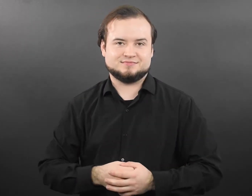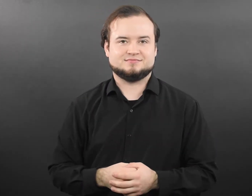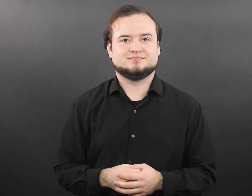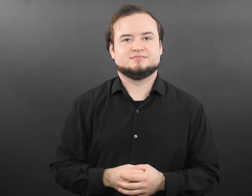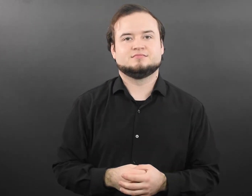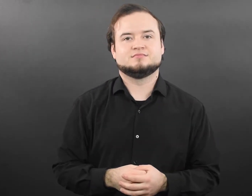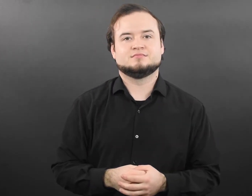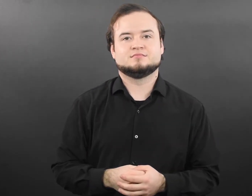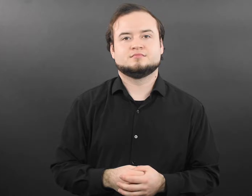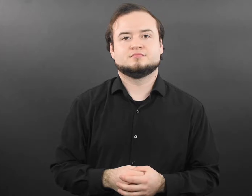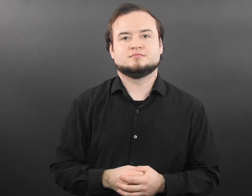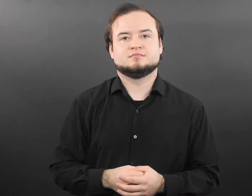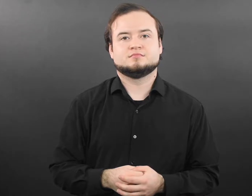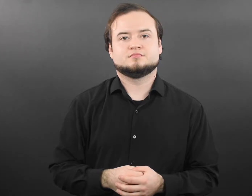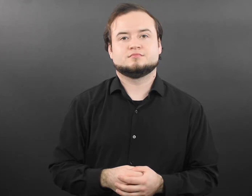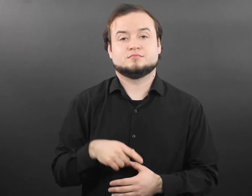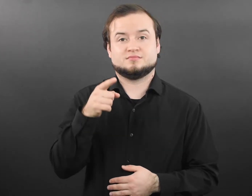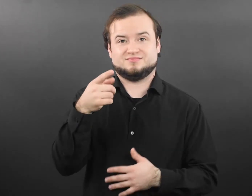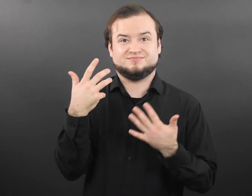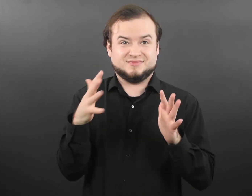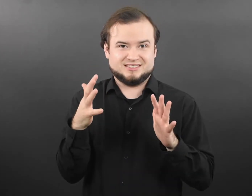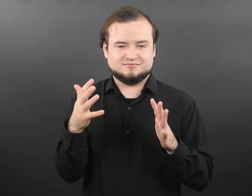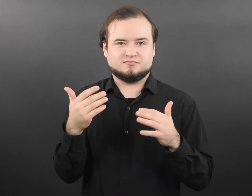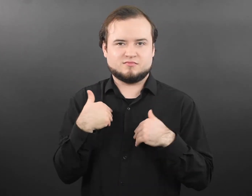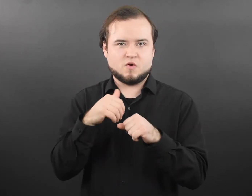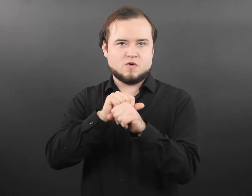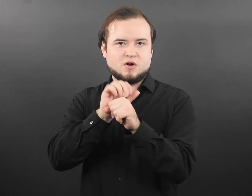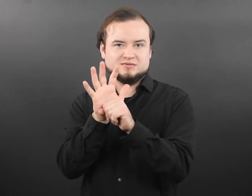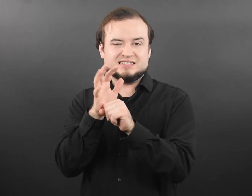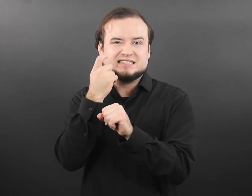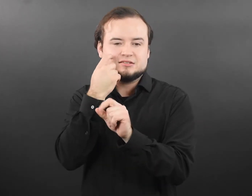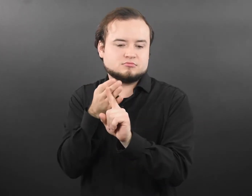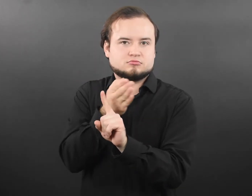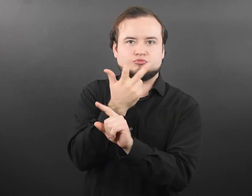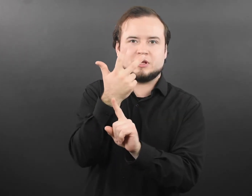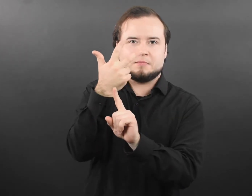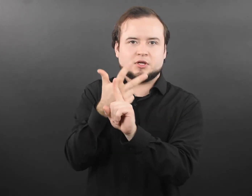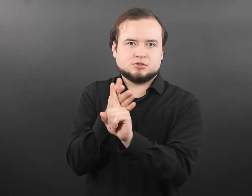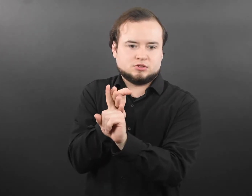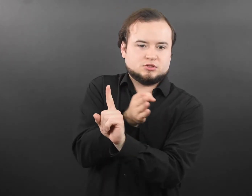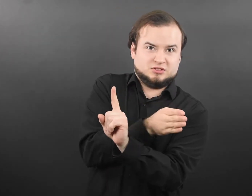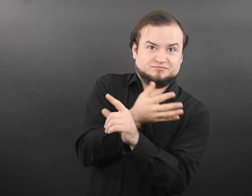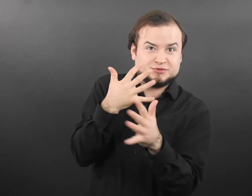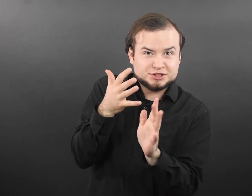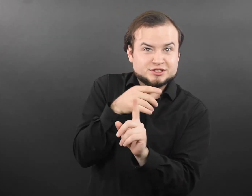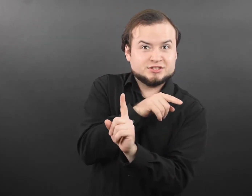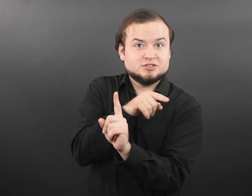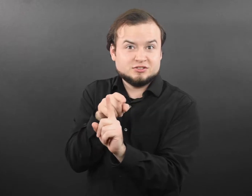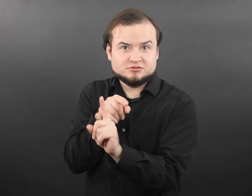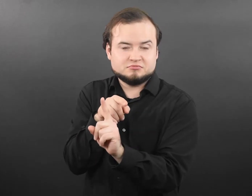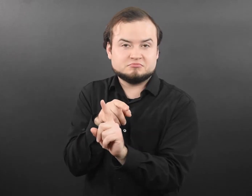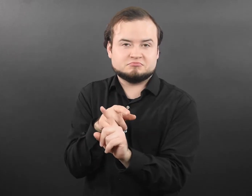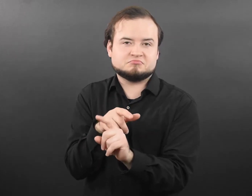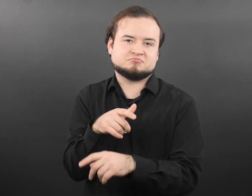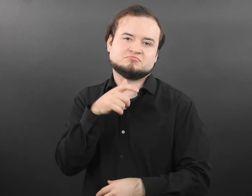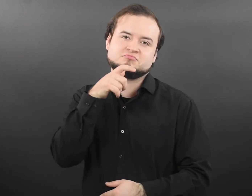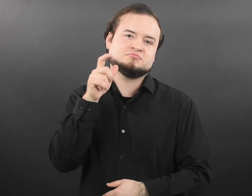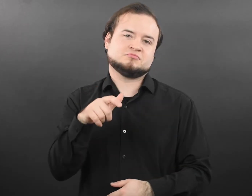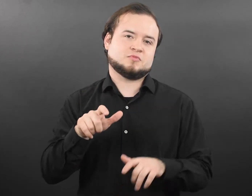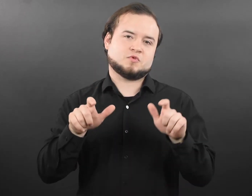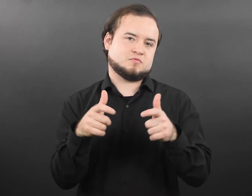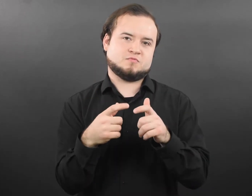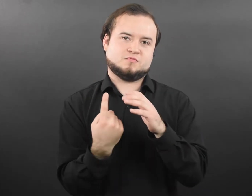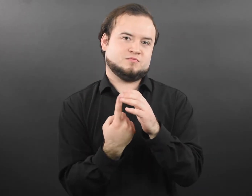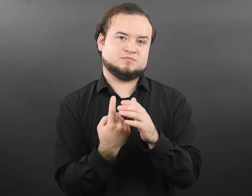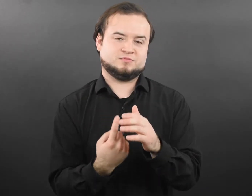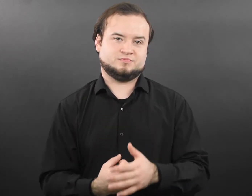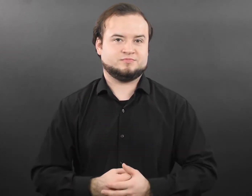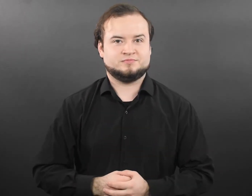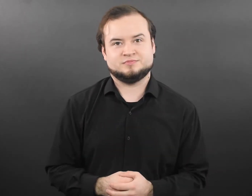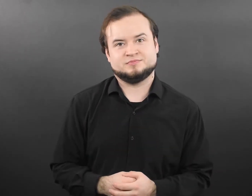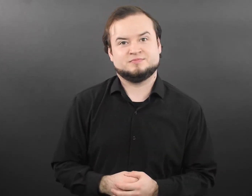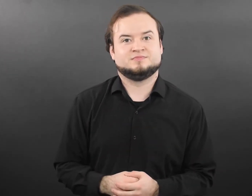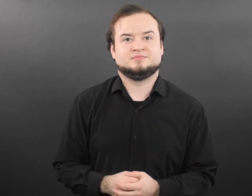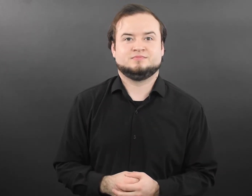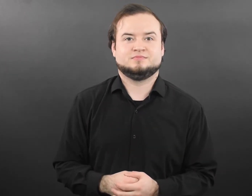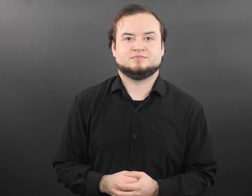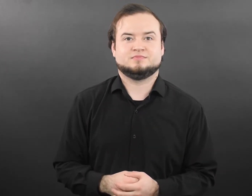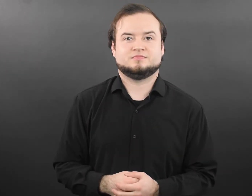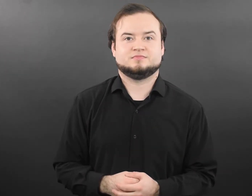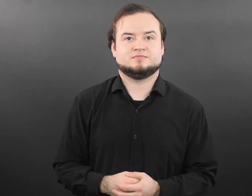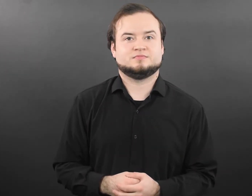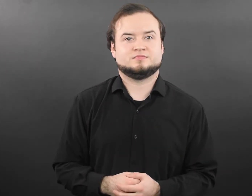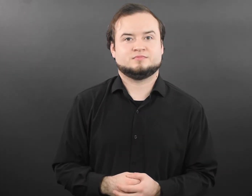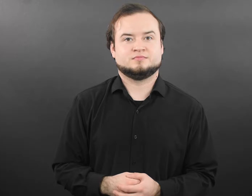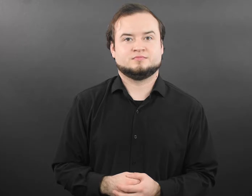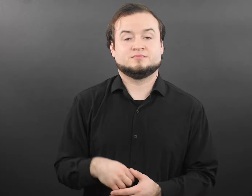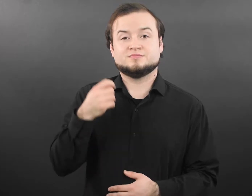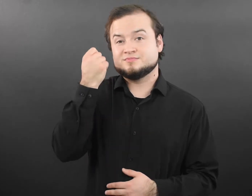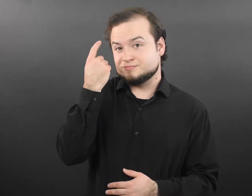You had COVID-19 in the past three months.